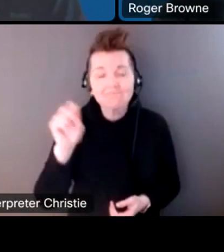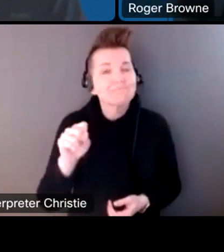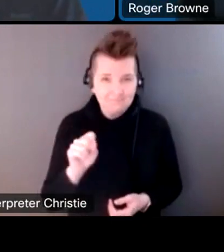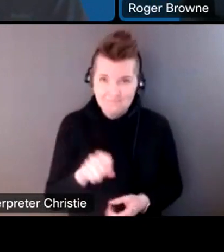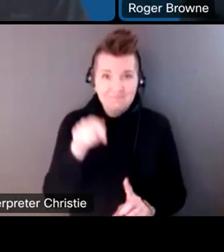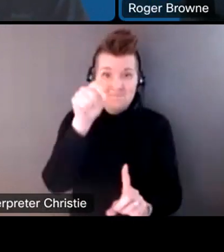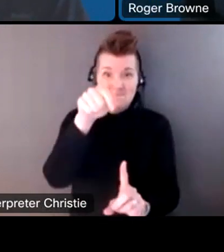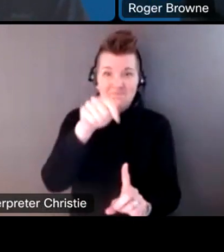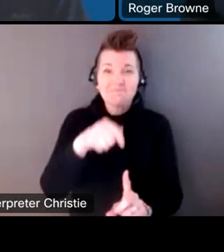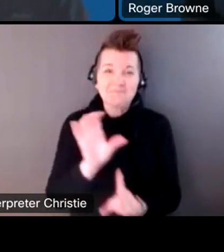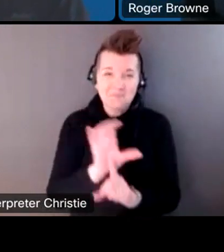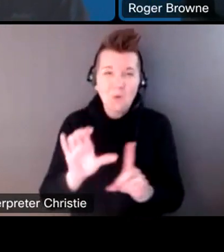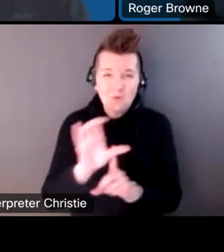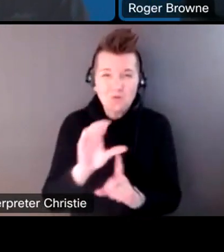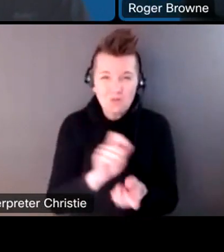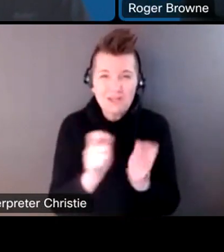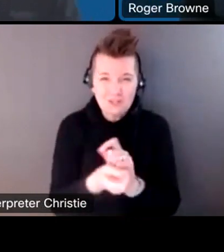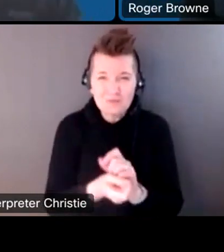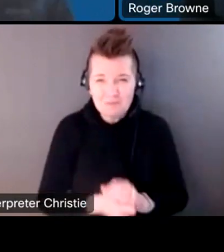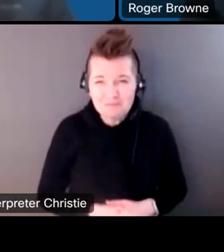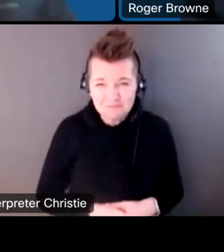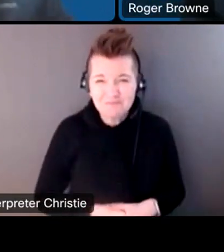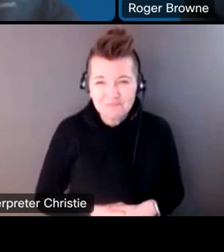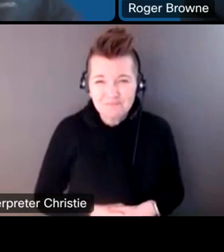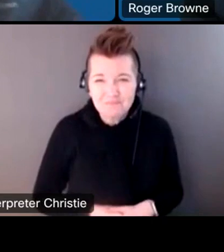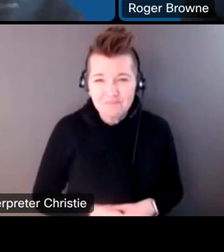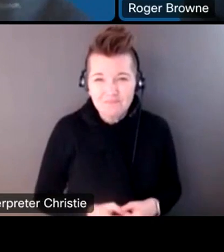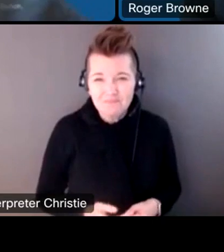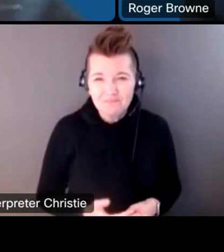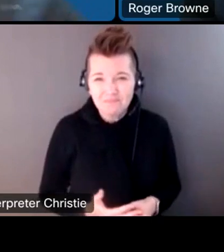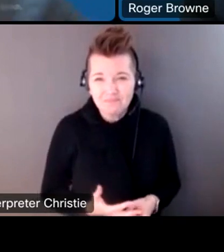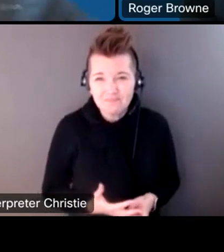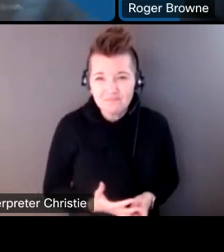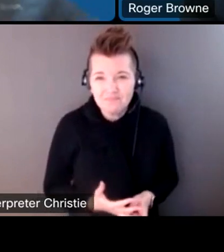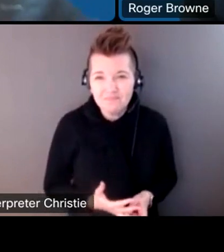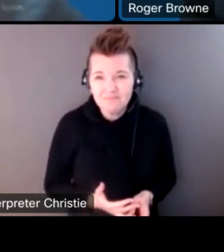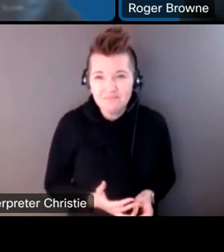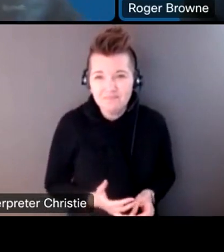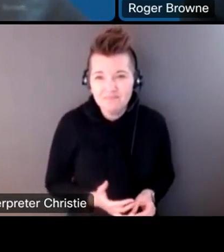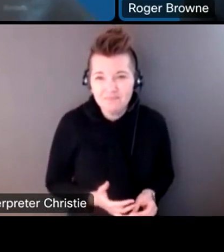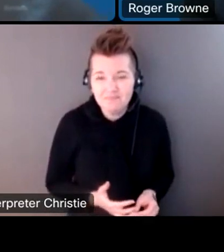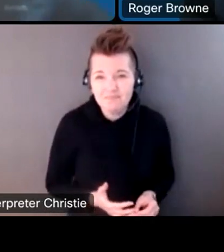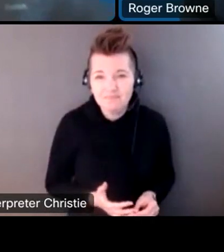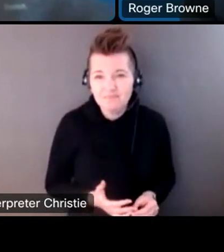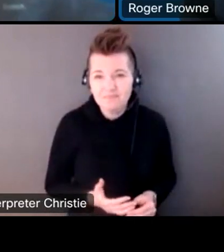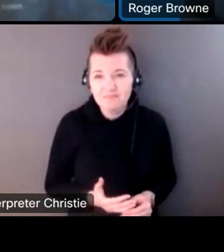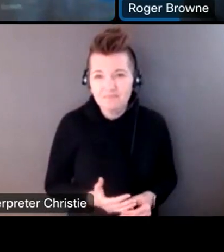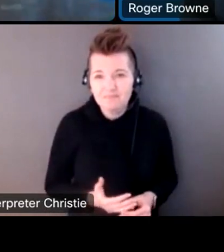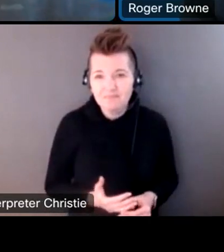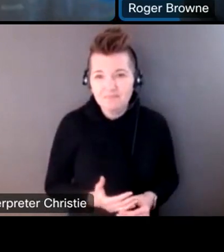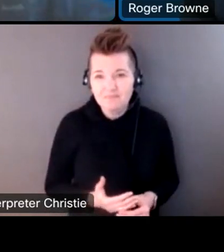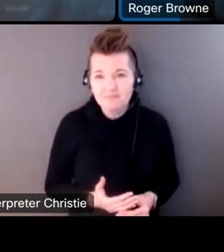So the object, I don't know how we can stress this any further, but our goal is to make